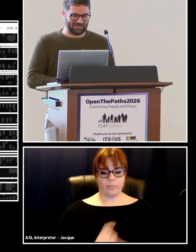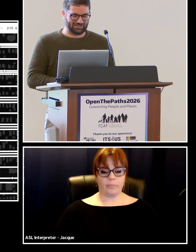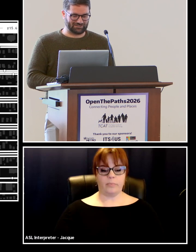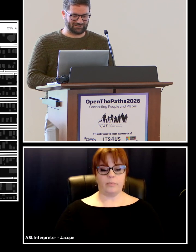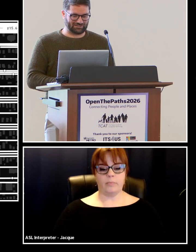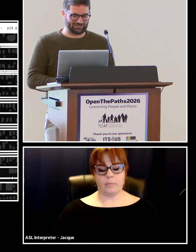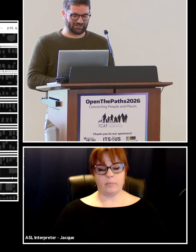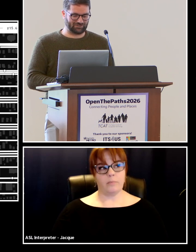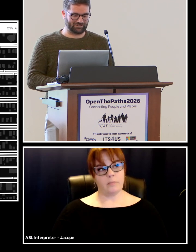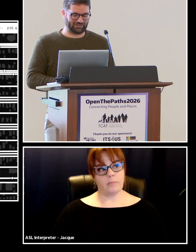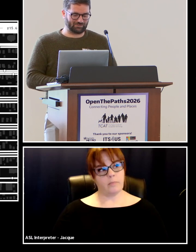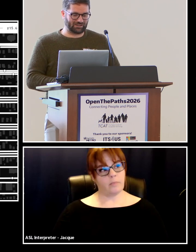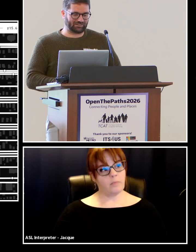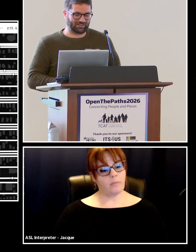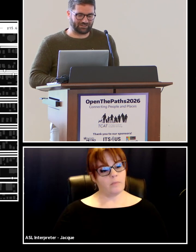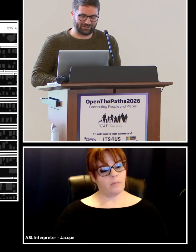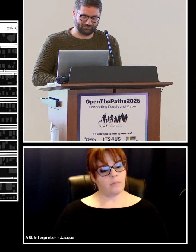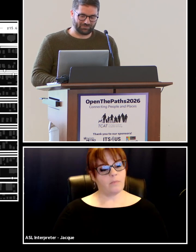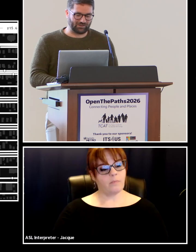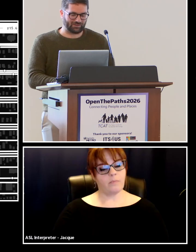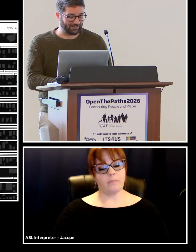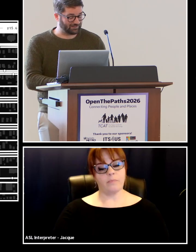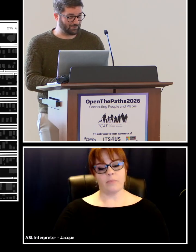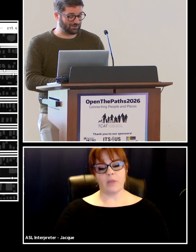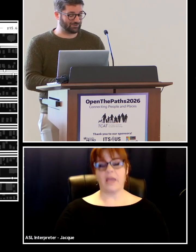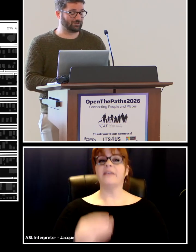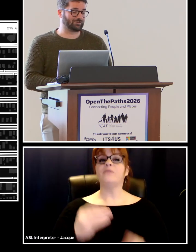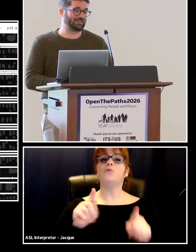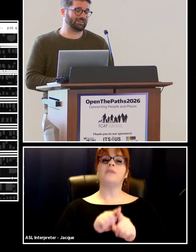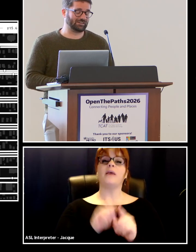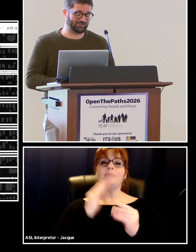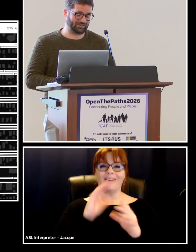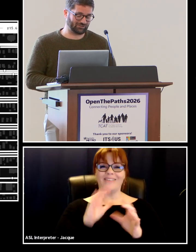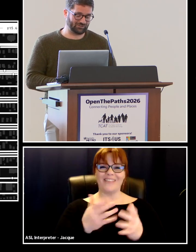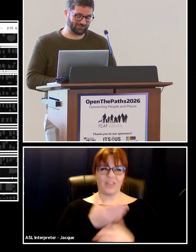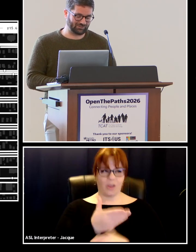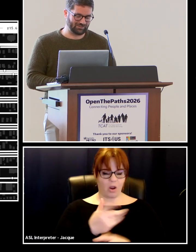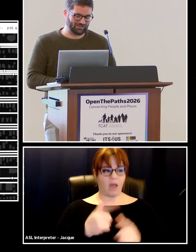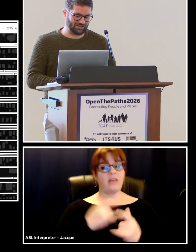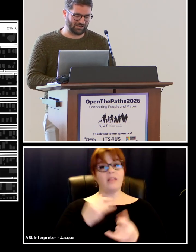and gives you the same data set there. Last step is to create the intersections.